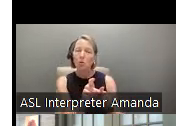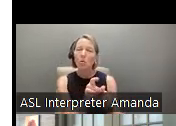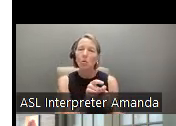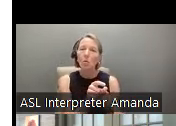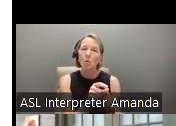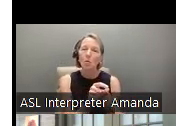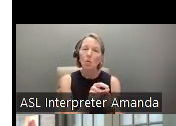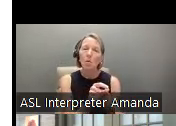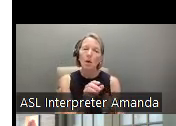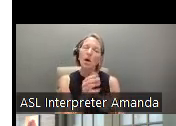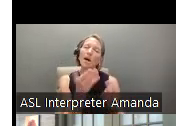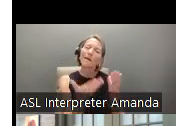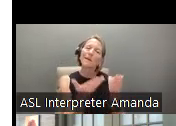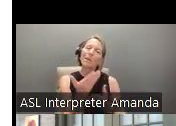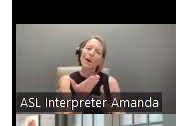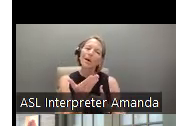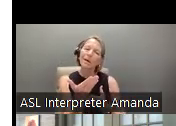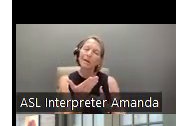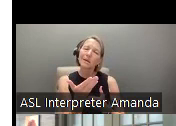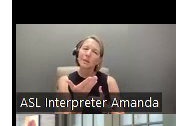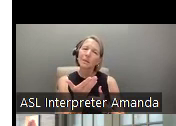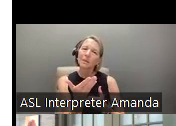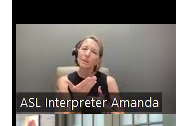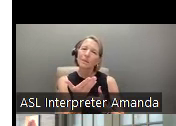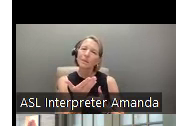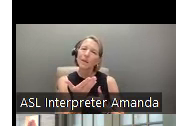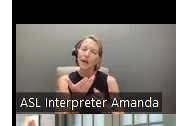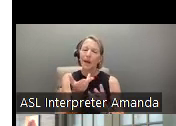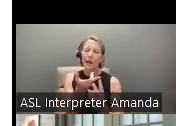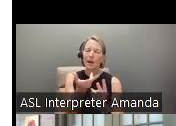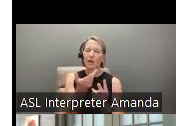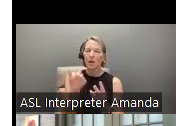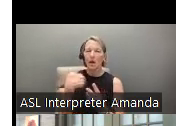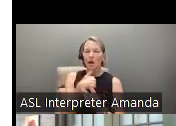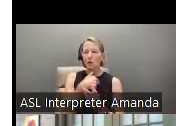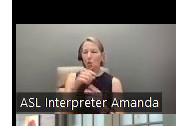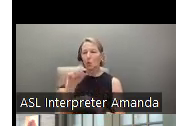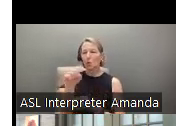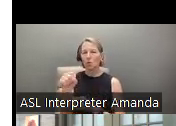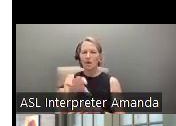there is a possibility that's um either us or Social Security may find things that are not